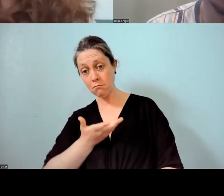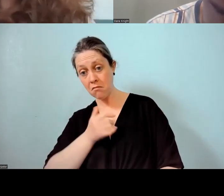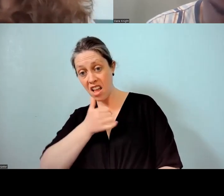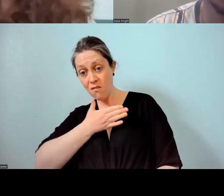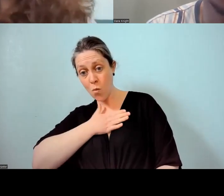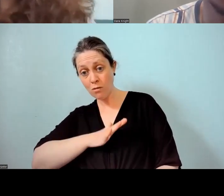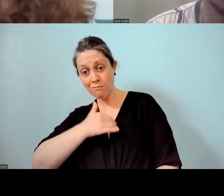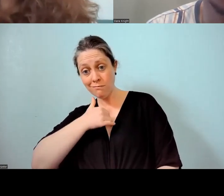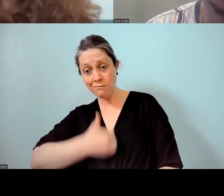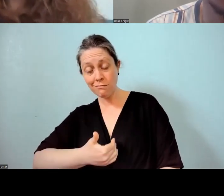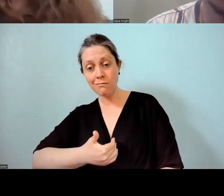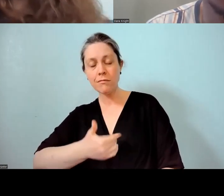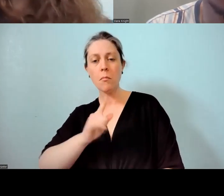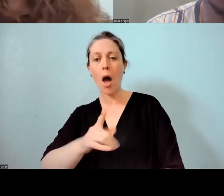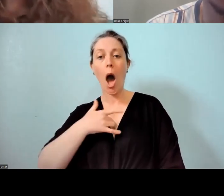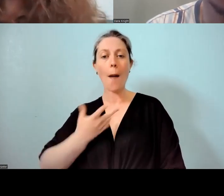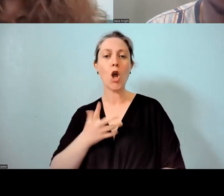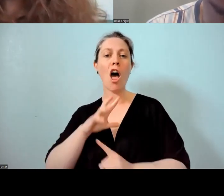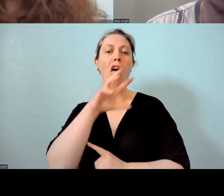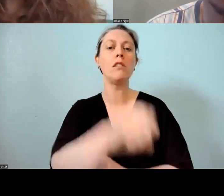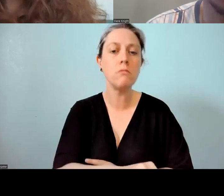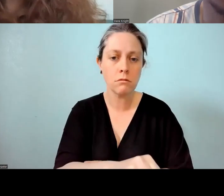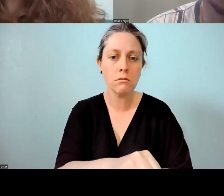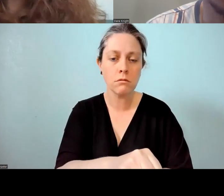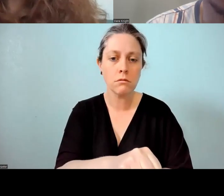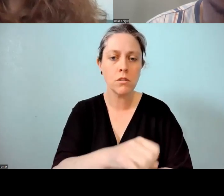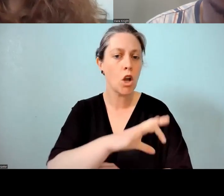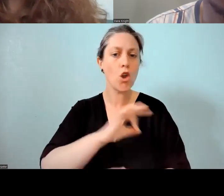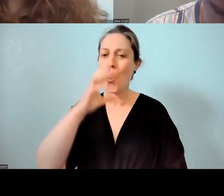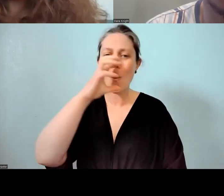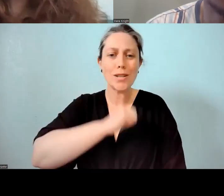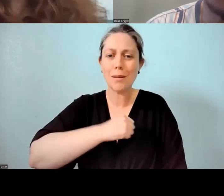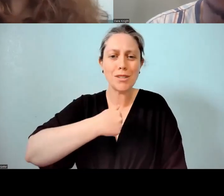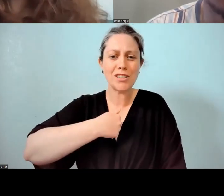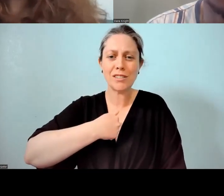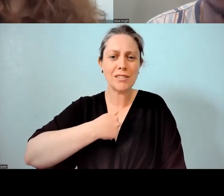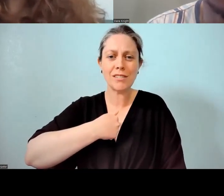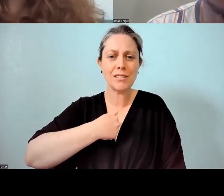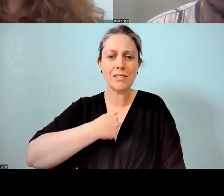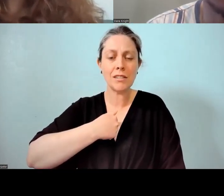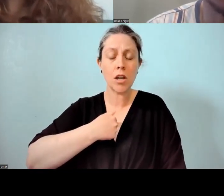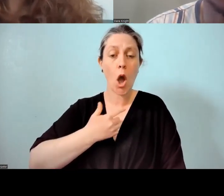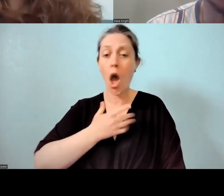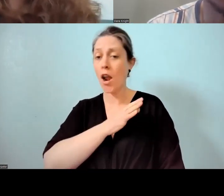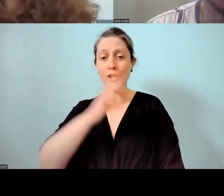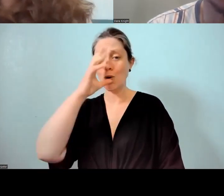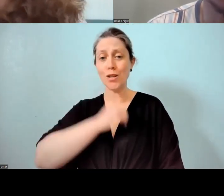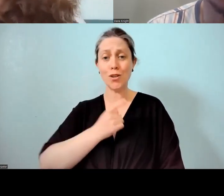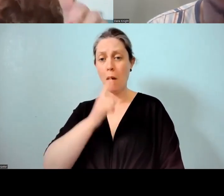But also I'm not jumping and I'm not assuming and making presumptions that they can't do something. So I think that's a big thing.